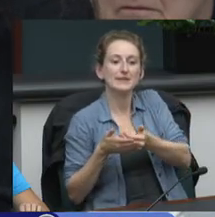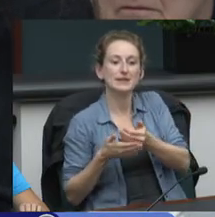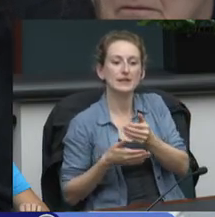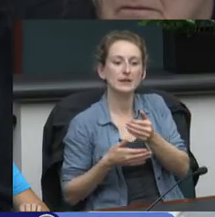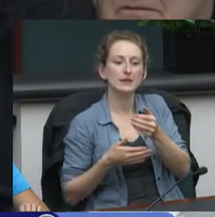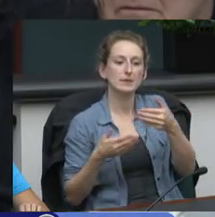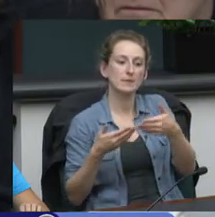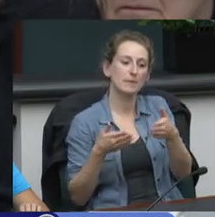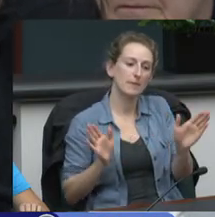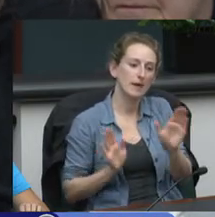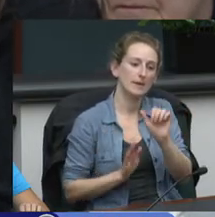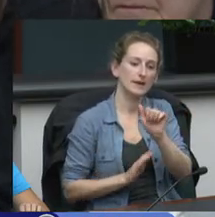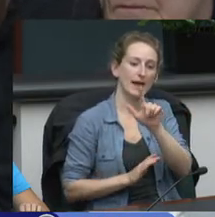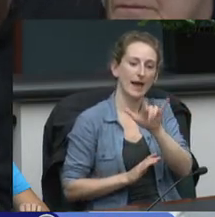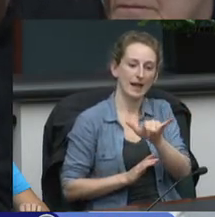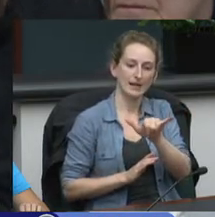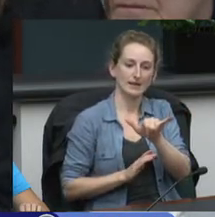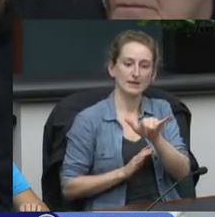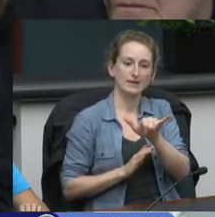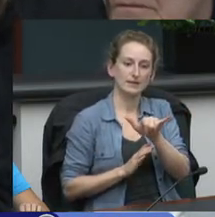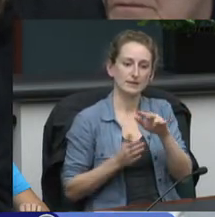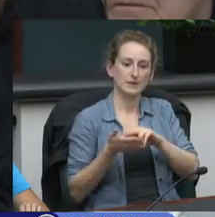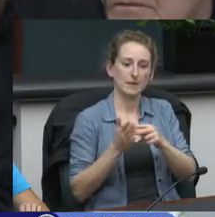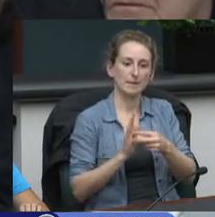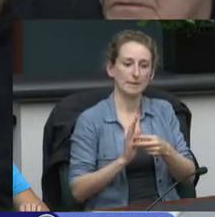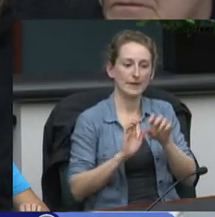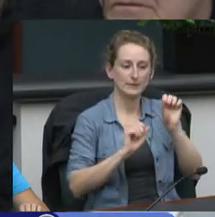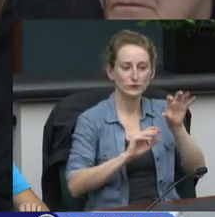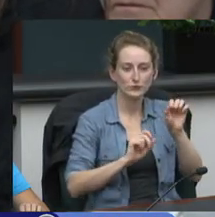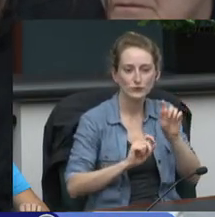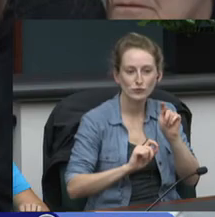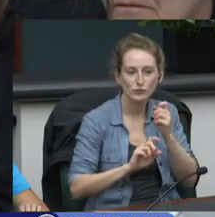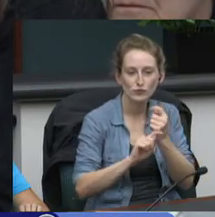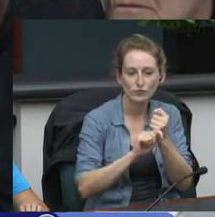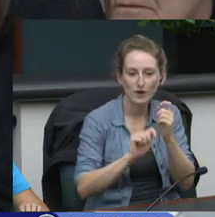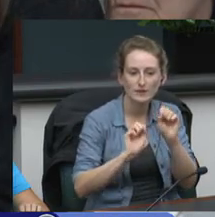provides alternative access when they are allowed they should be no more than